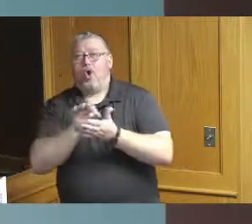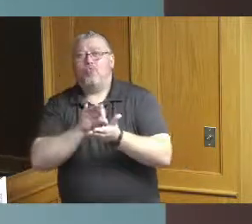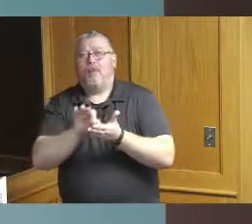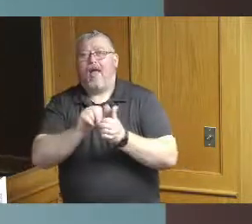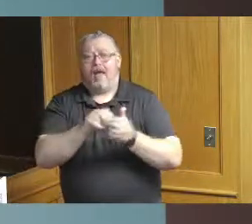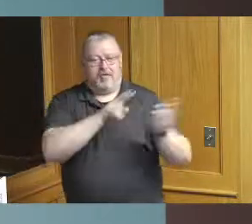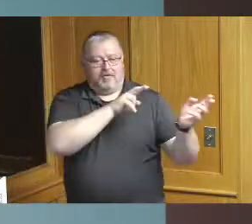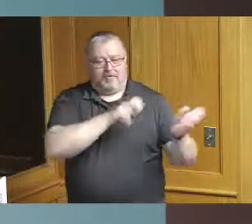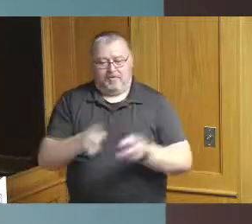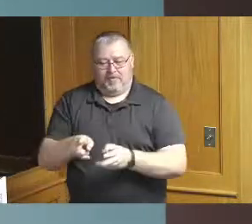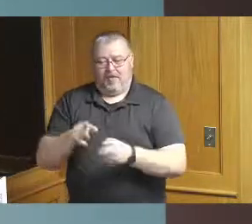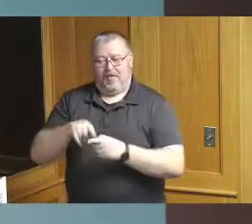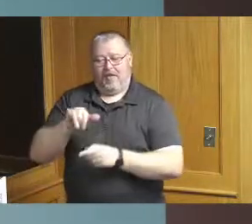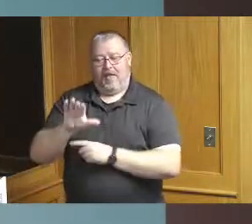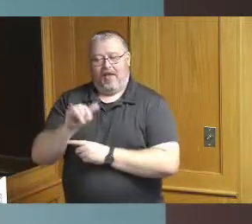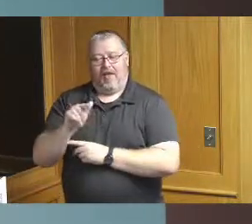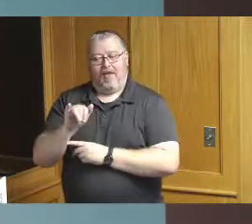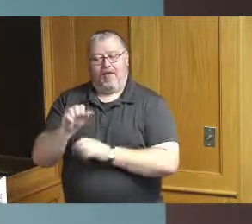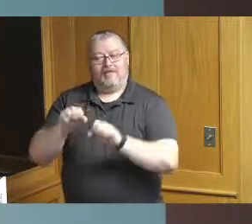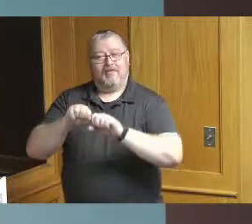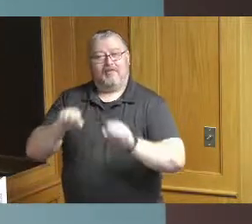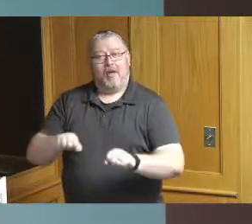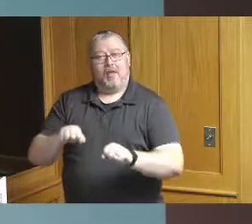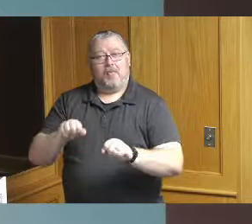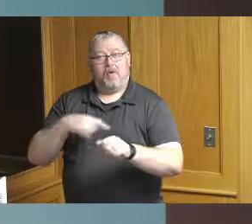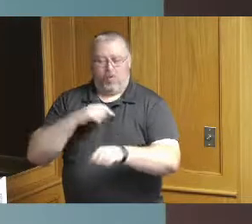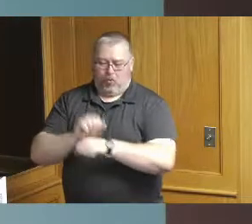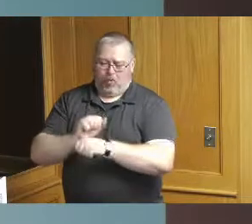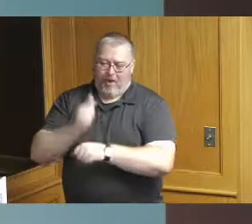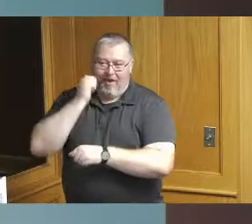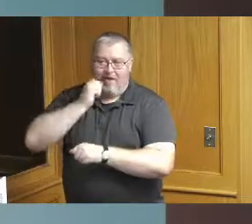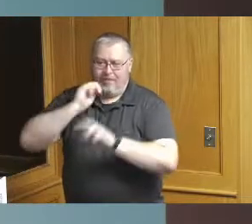technology platform and the departments work in that system daily on ongoing basis